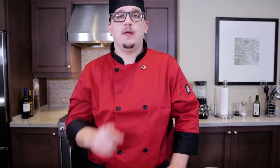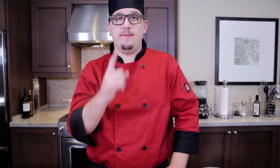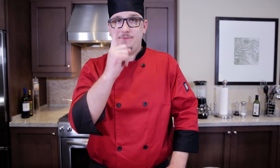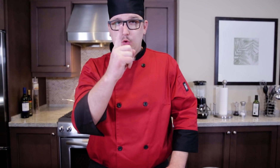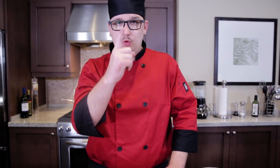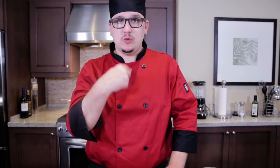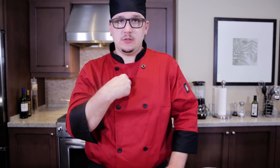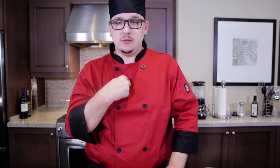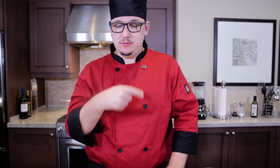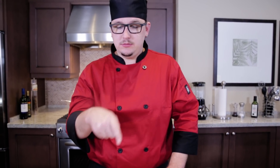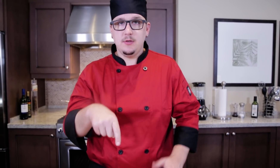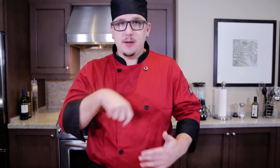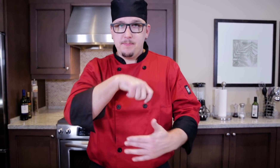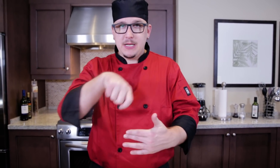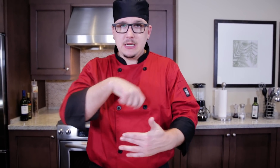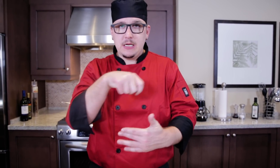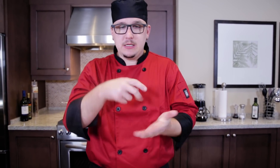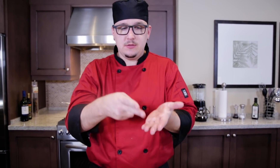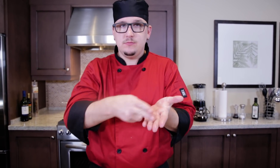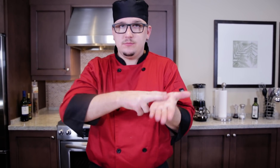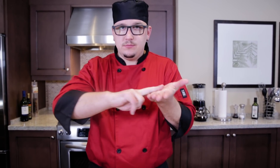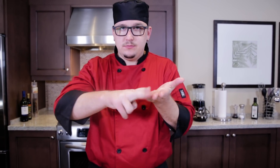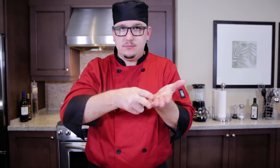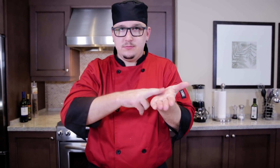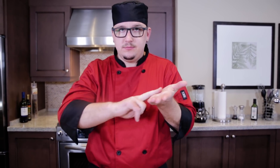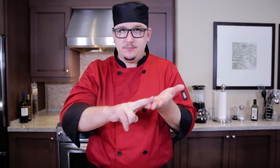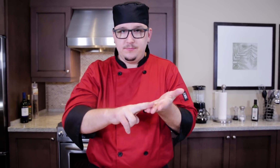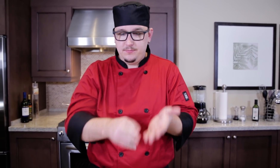First, we will make the spread.